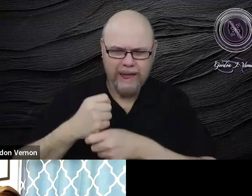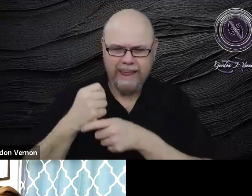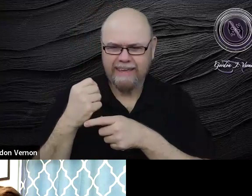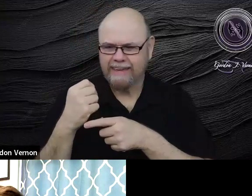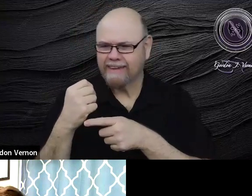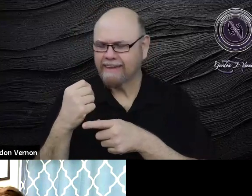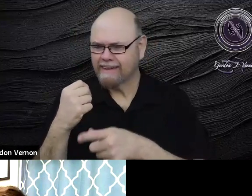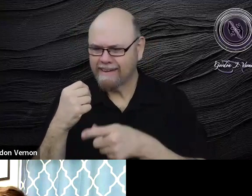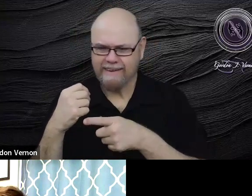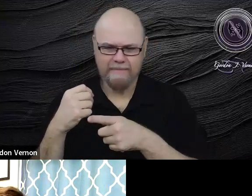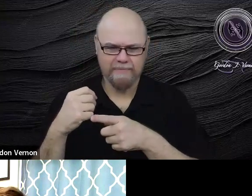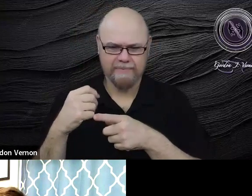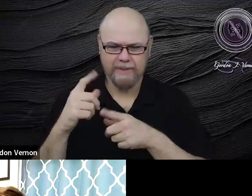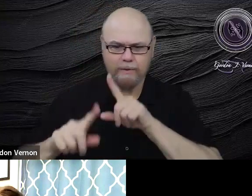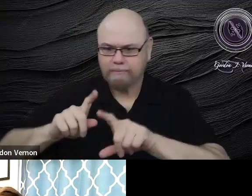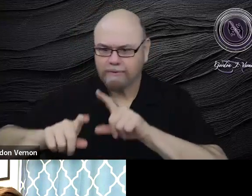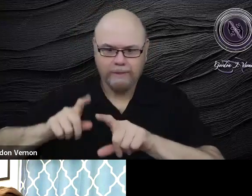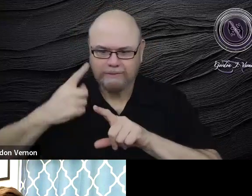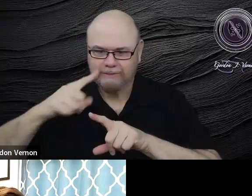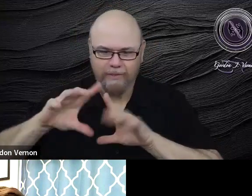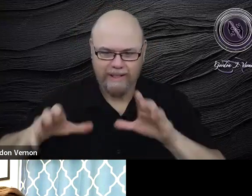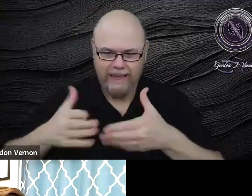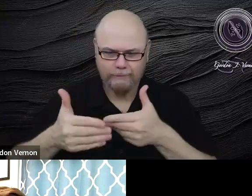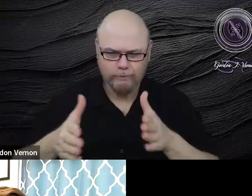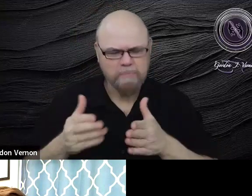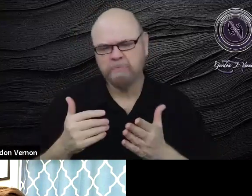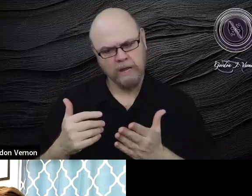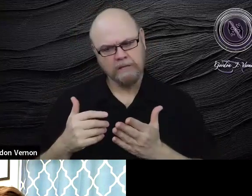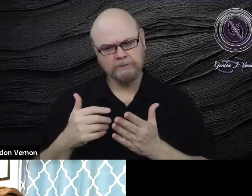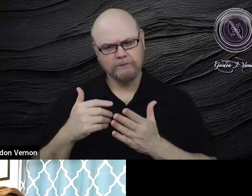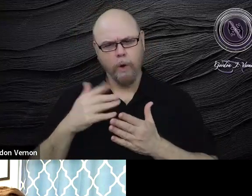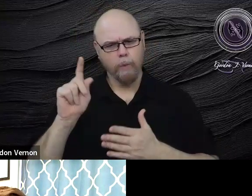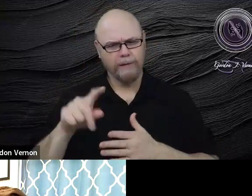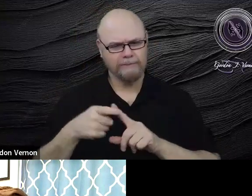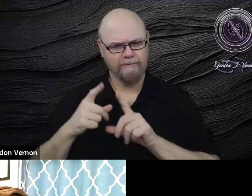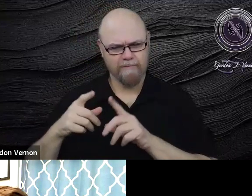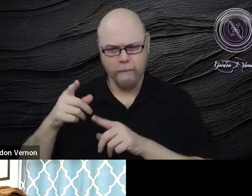that move participants away from the diagonal. As I said, higher levels of extroversion